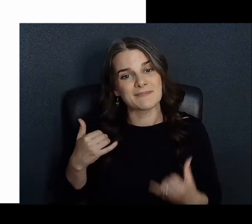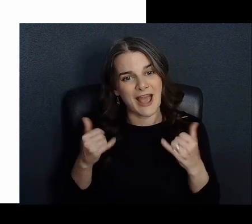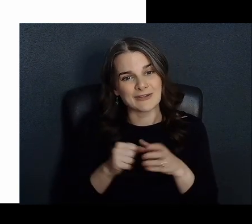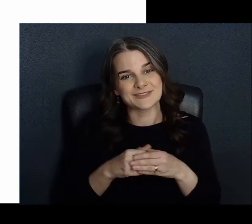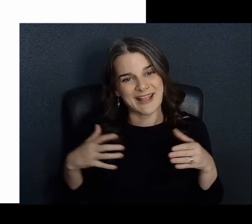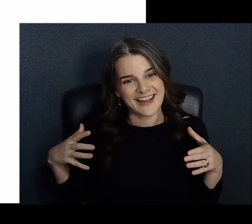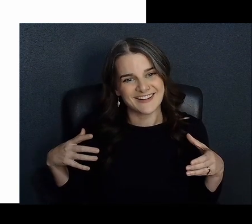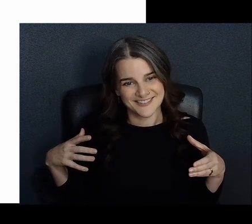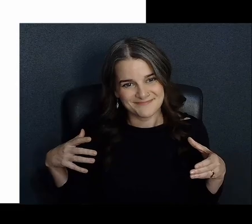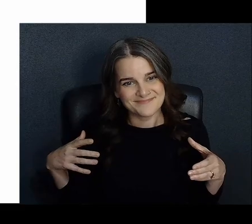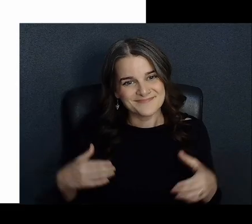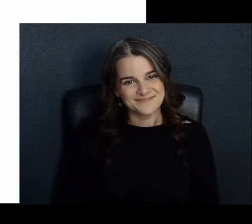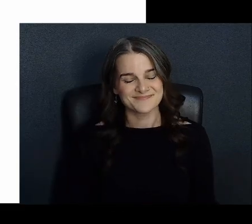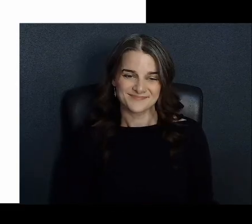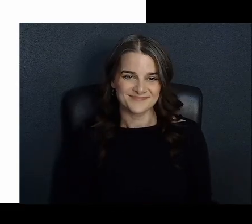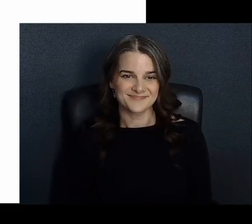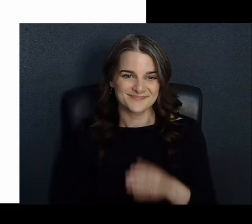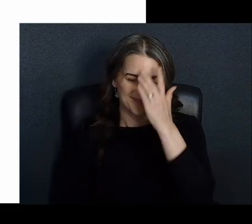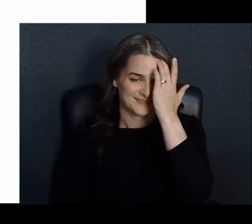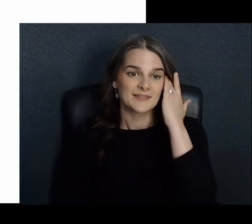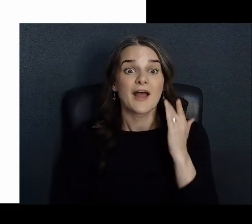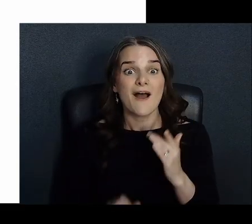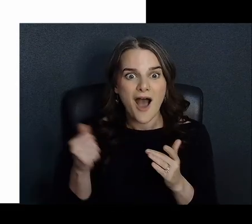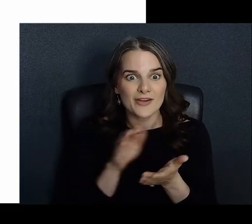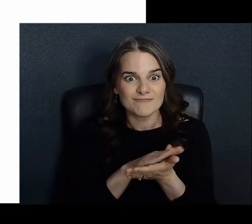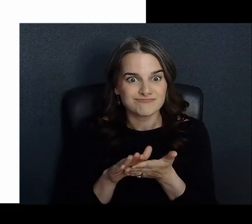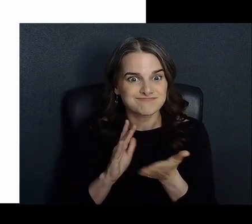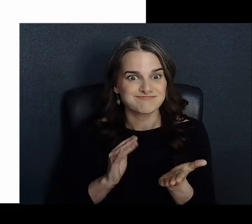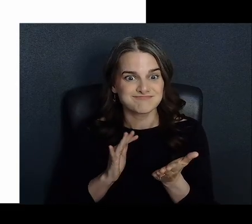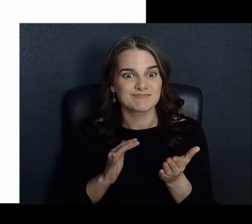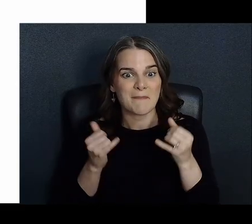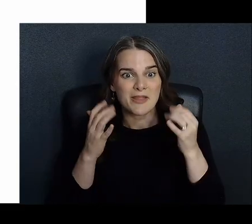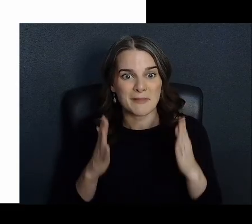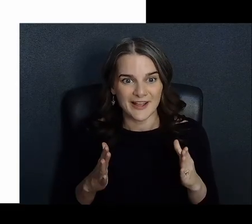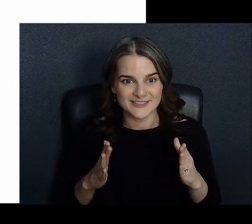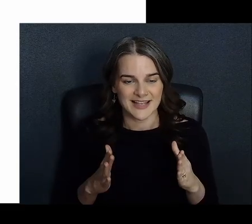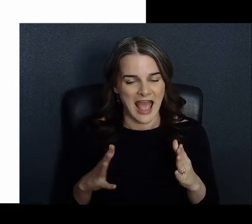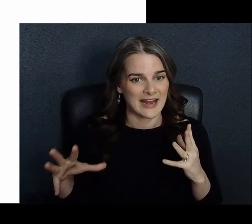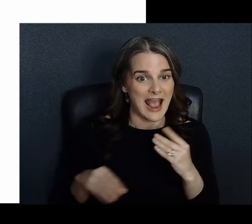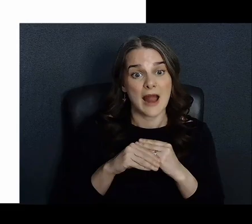Another nice thing about these players, this particular player, is that I can add Bookshare books to it.